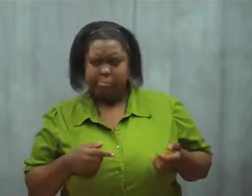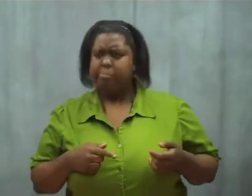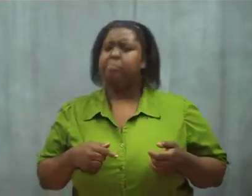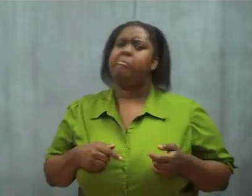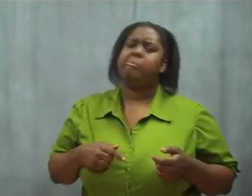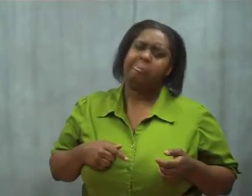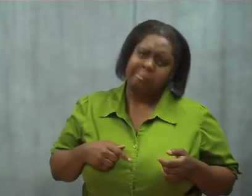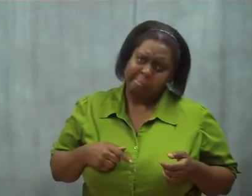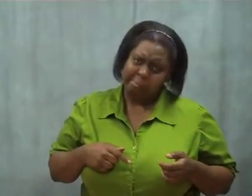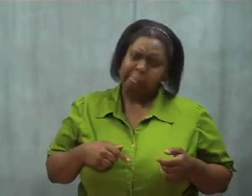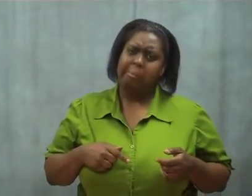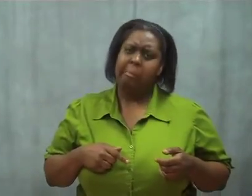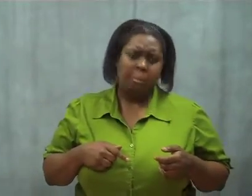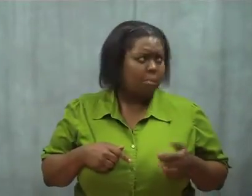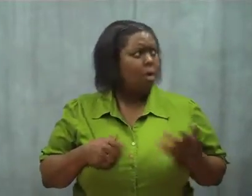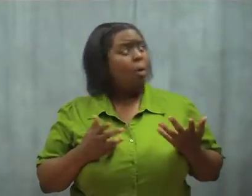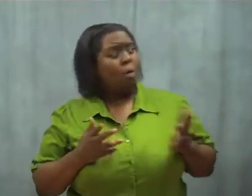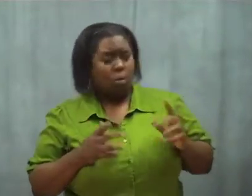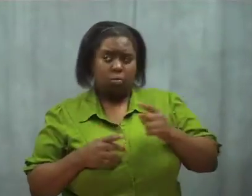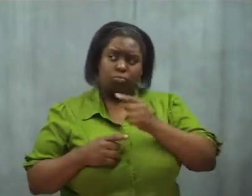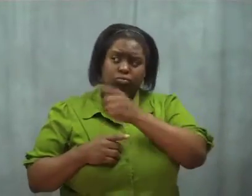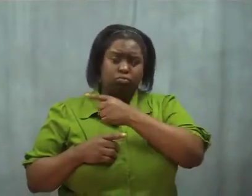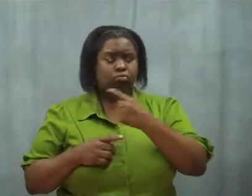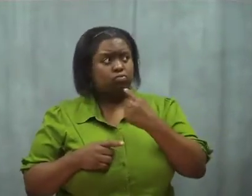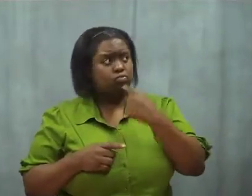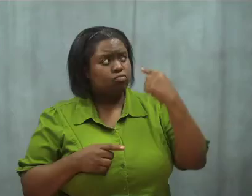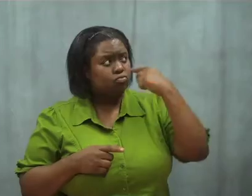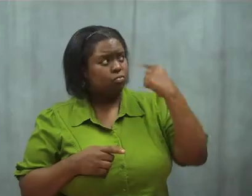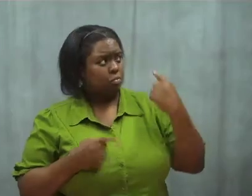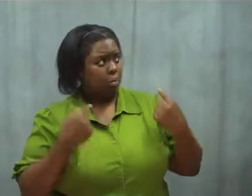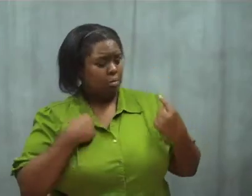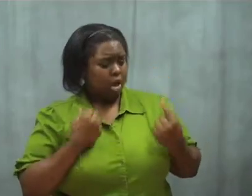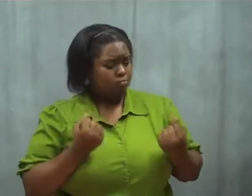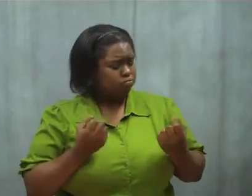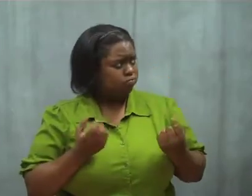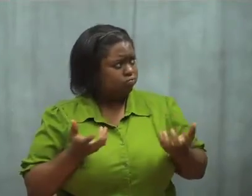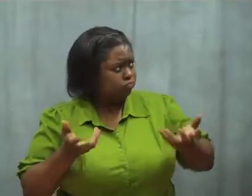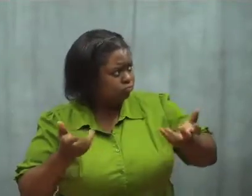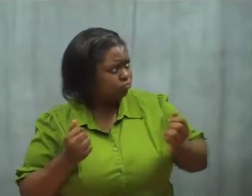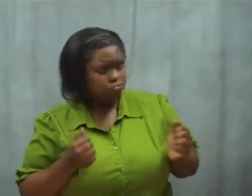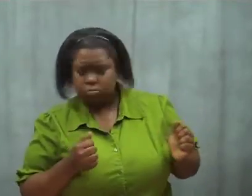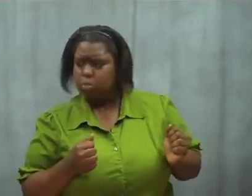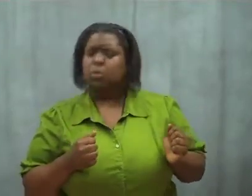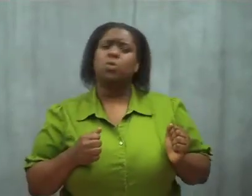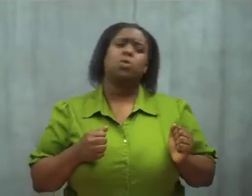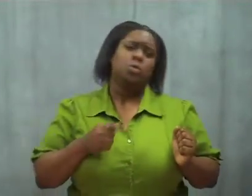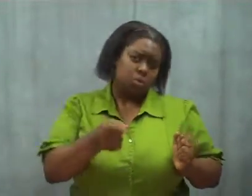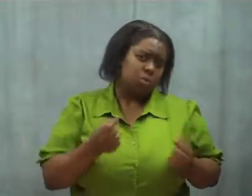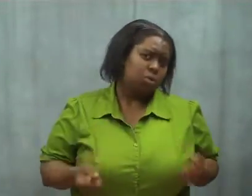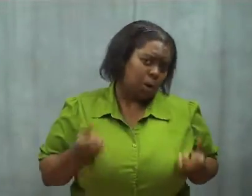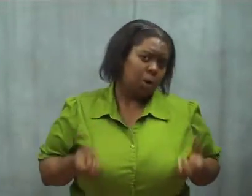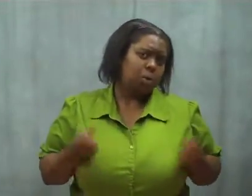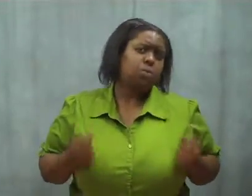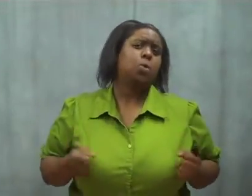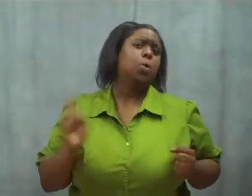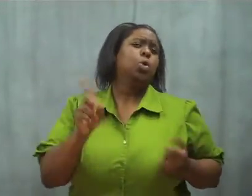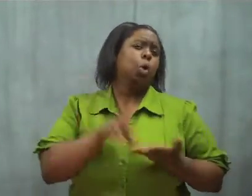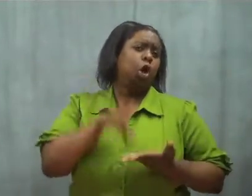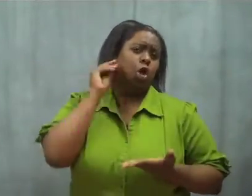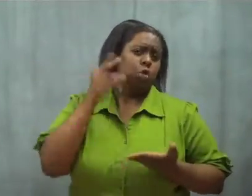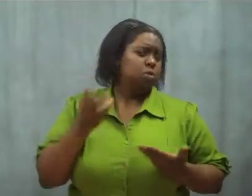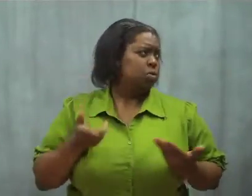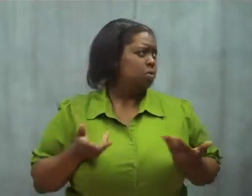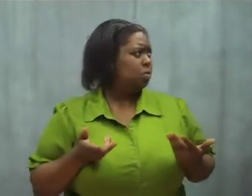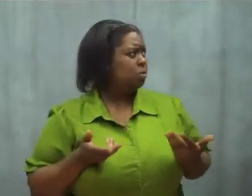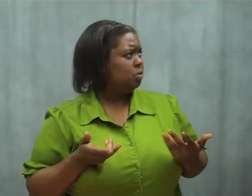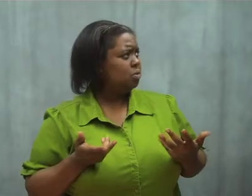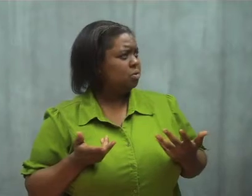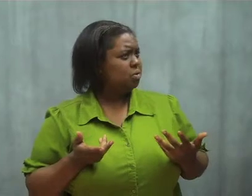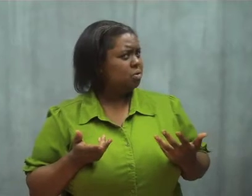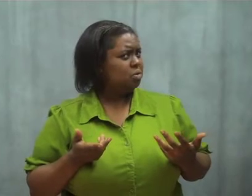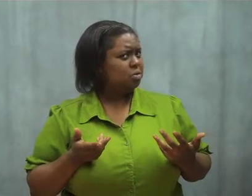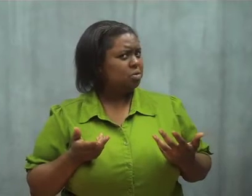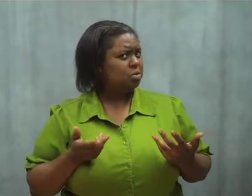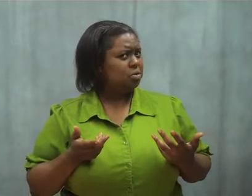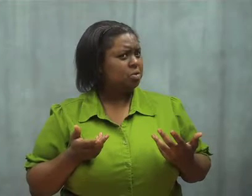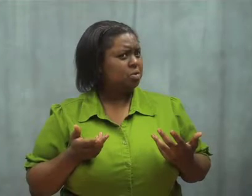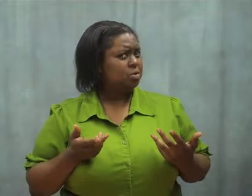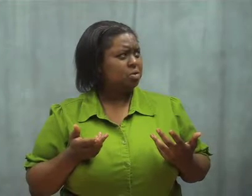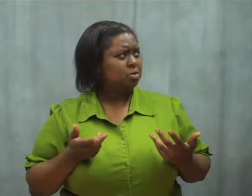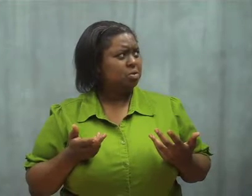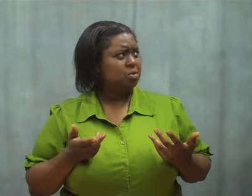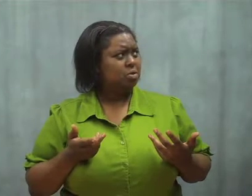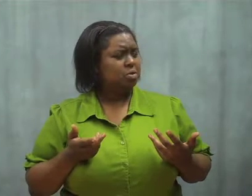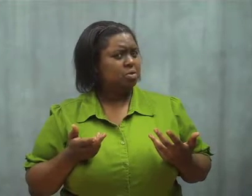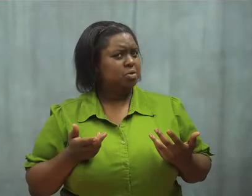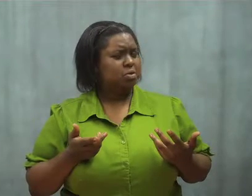My friend said, "She's deaf, I can sign." She said, "Where'd you learn to sign?"